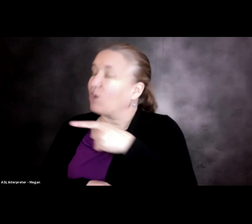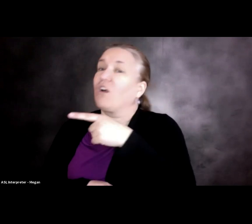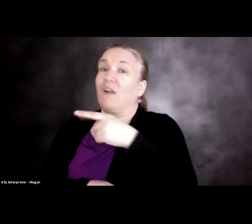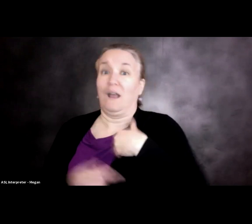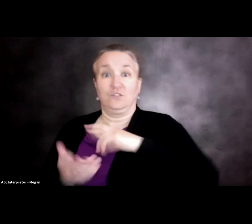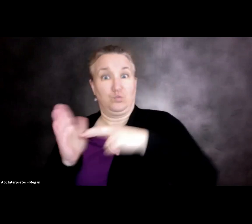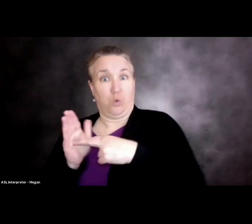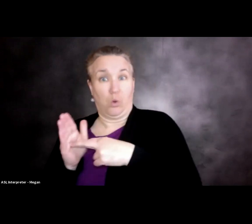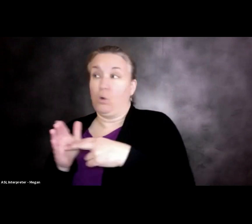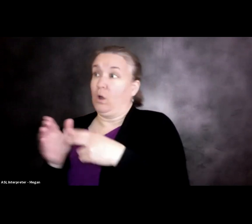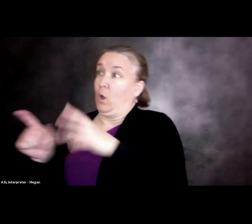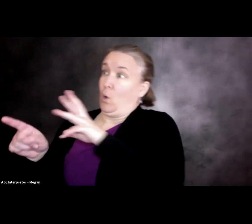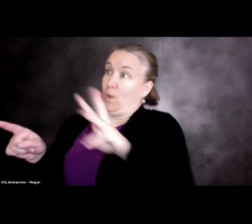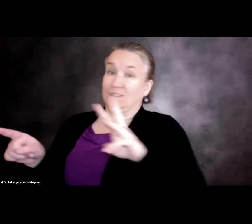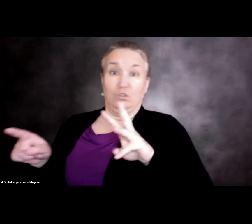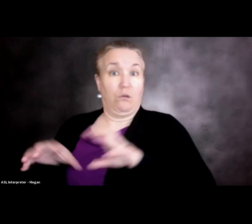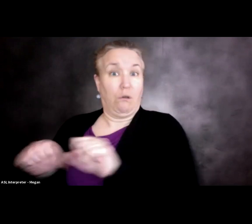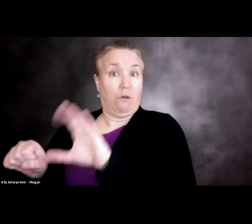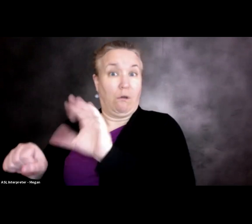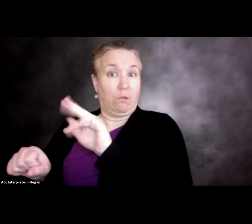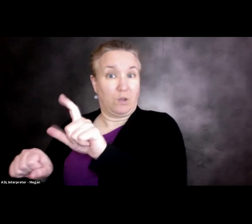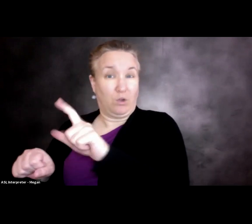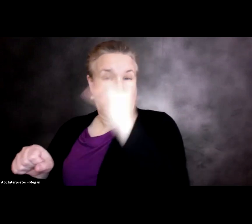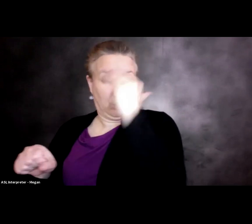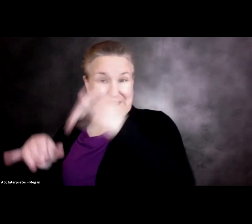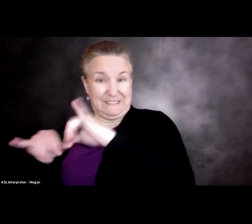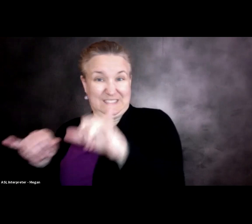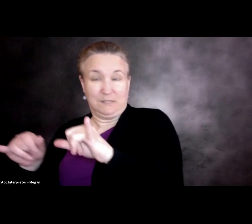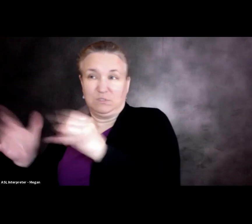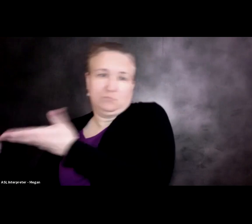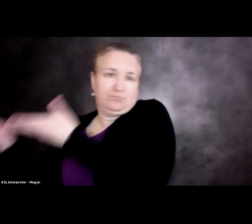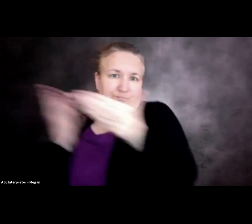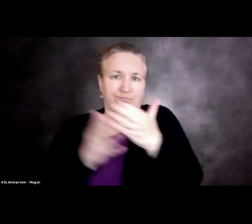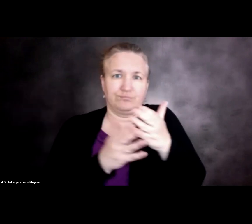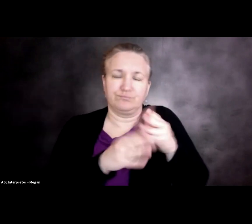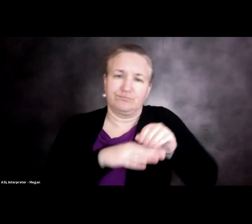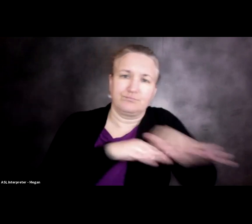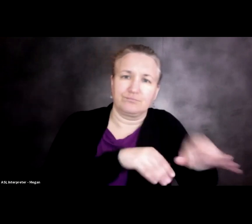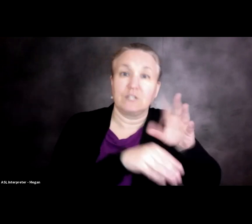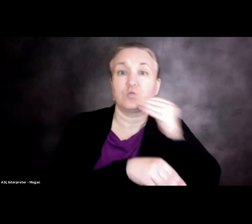Western colonial knowledge systems into his home communities.